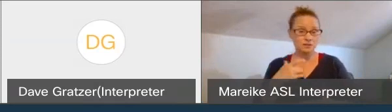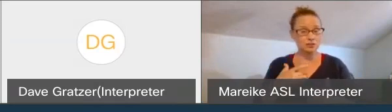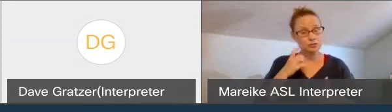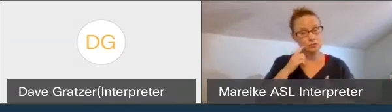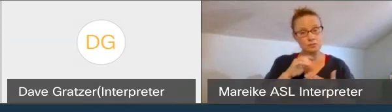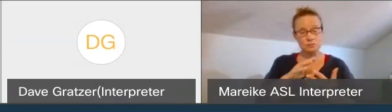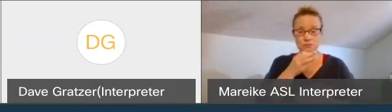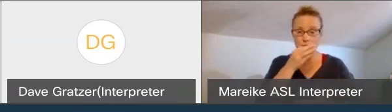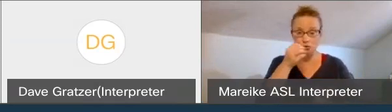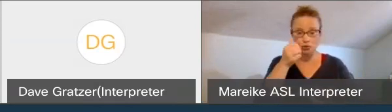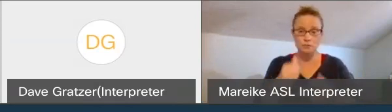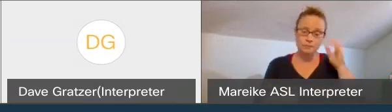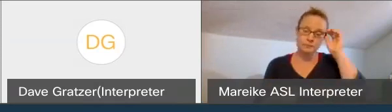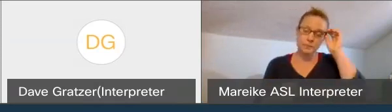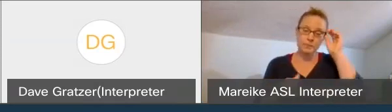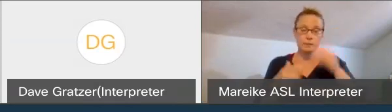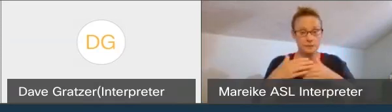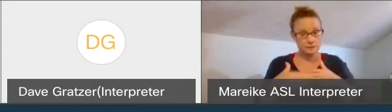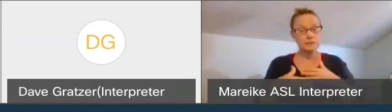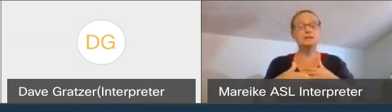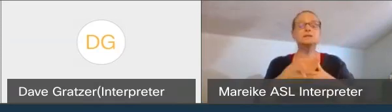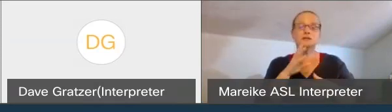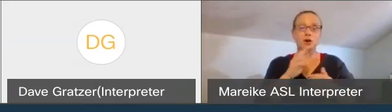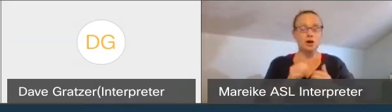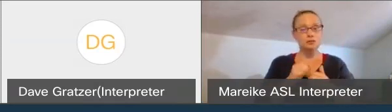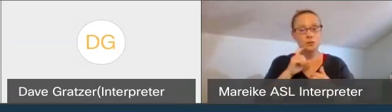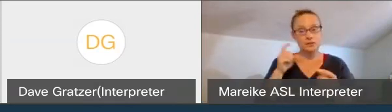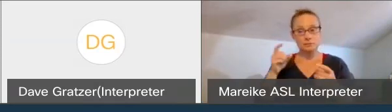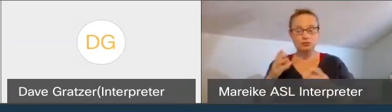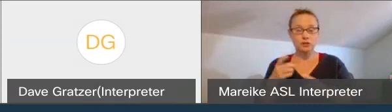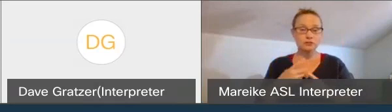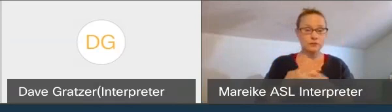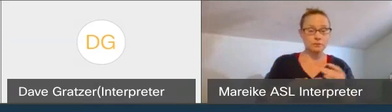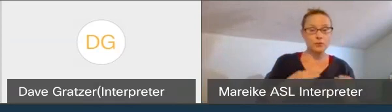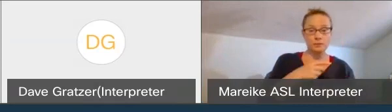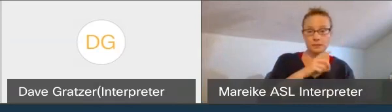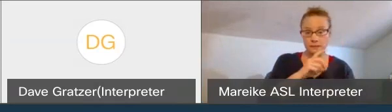Um, since then, talks with administrations from both the PD and the county